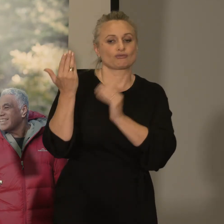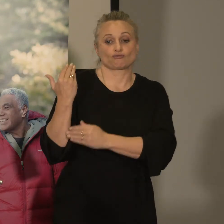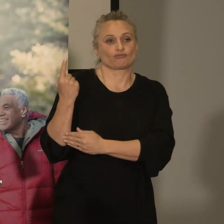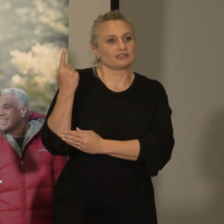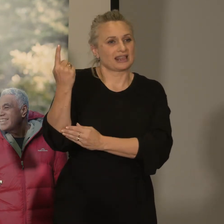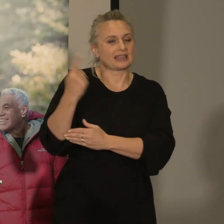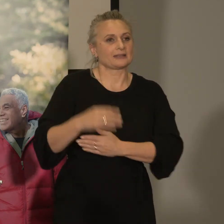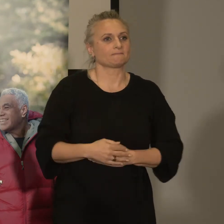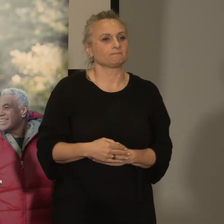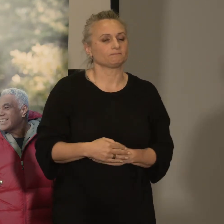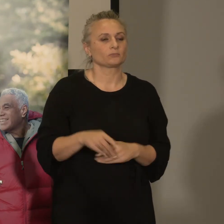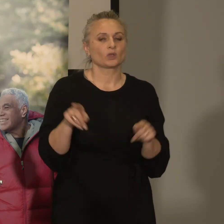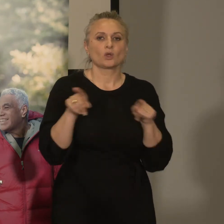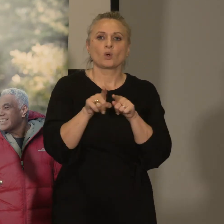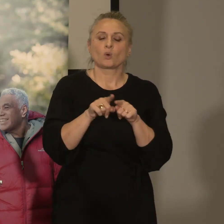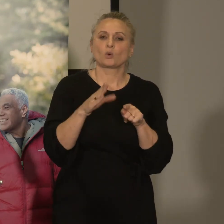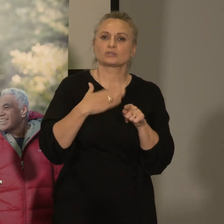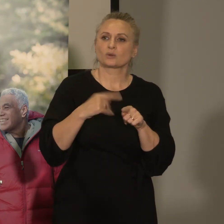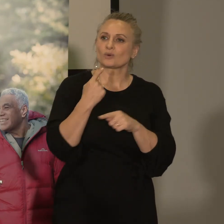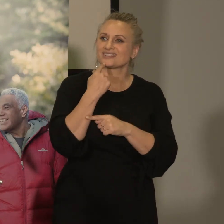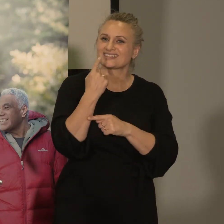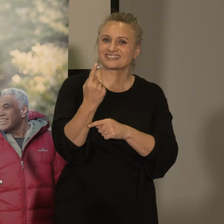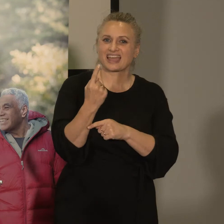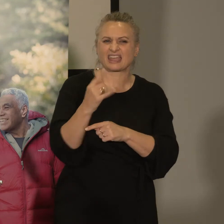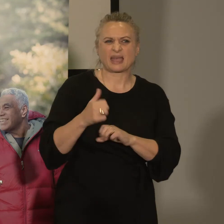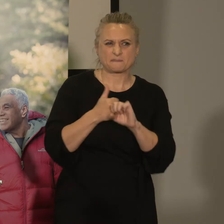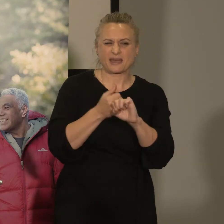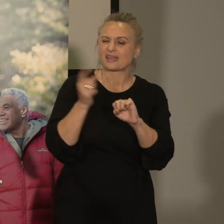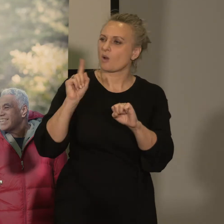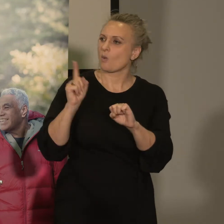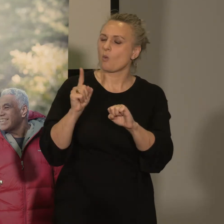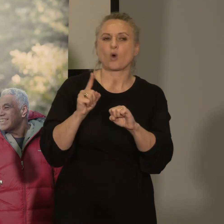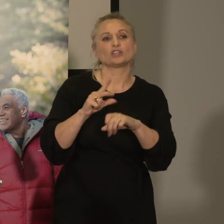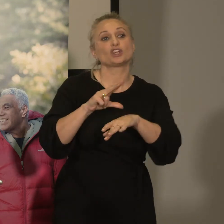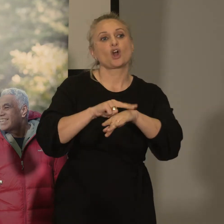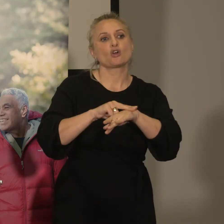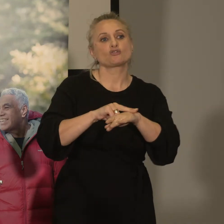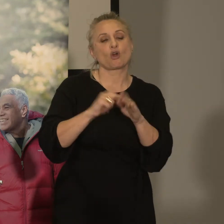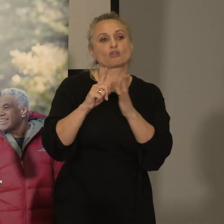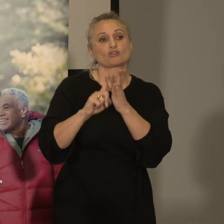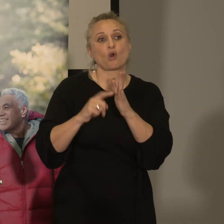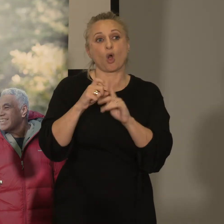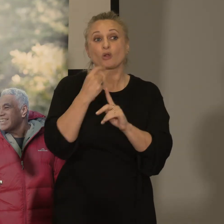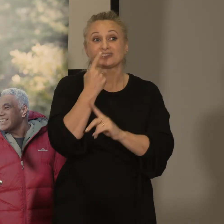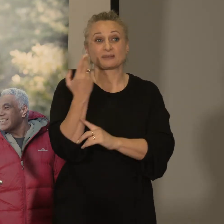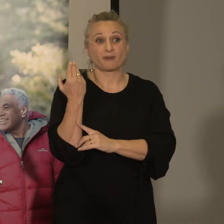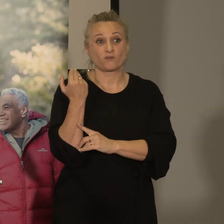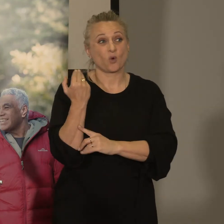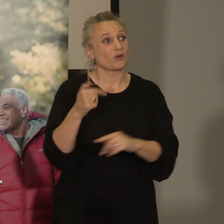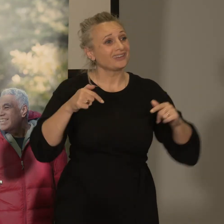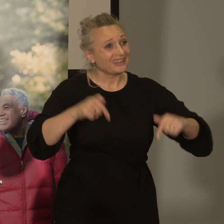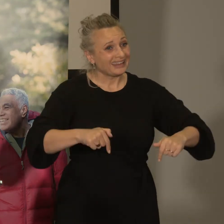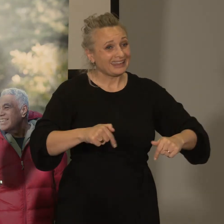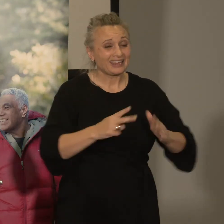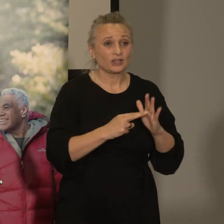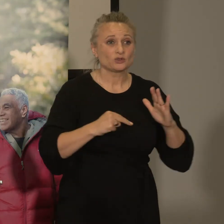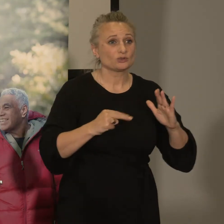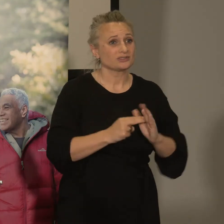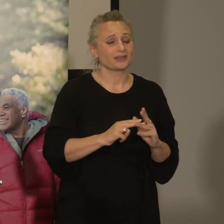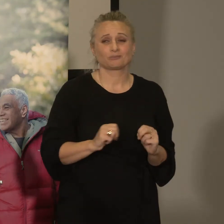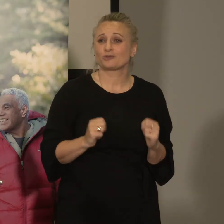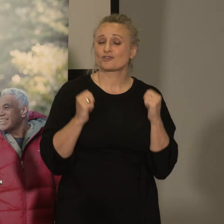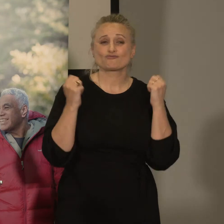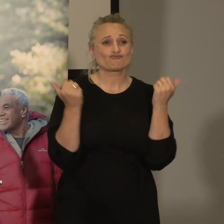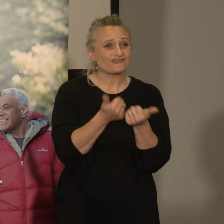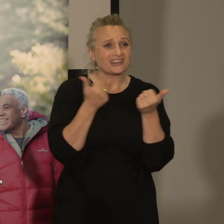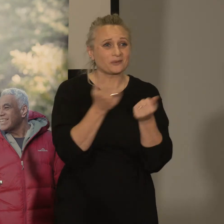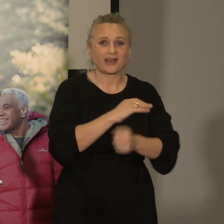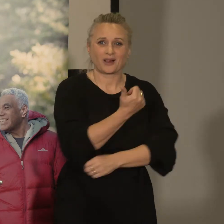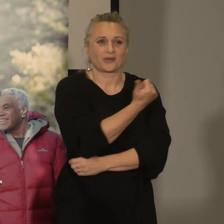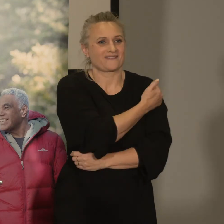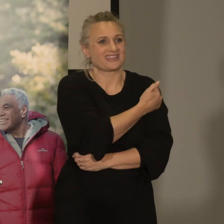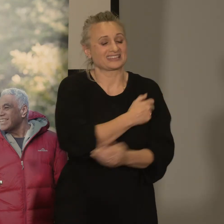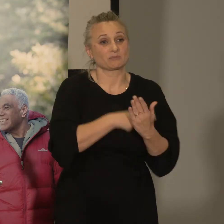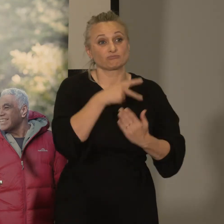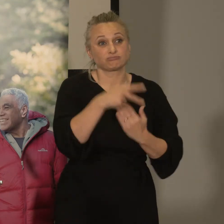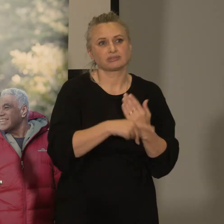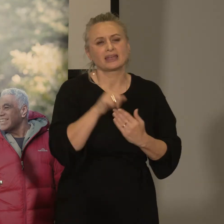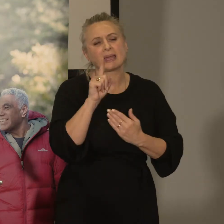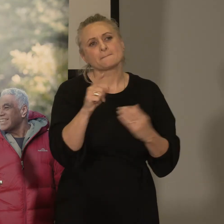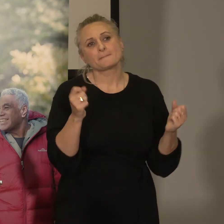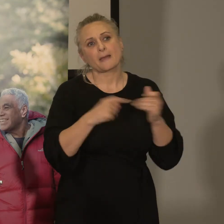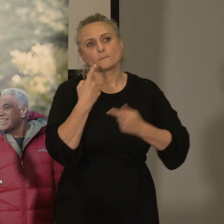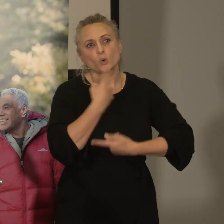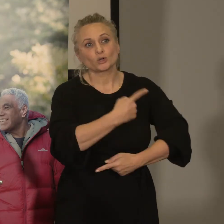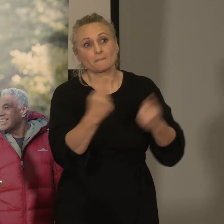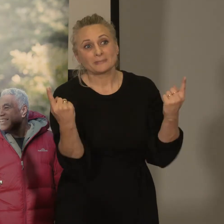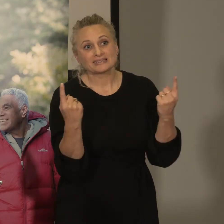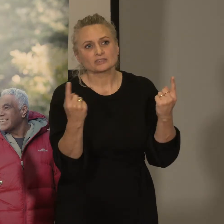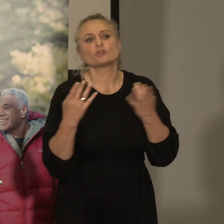the director-general recently